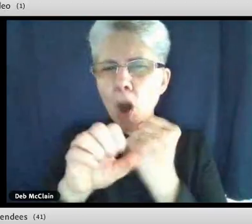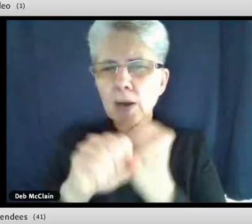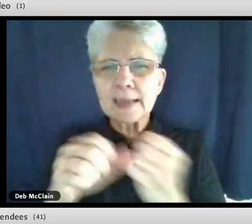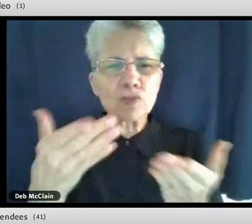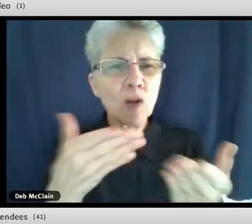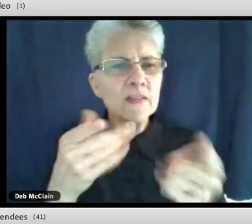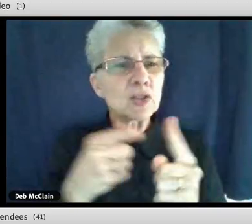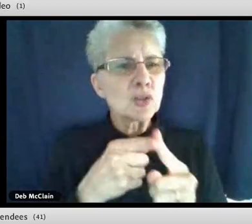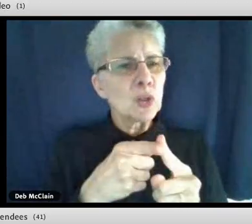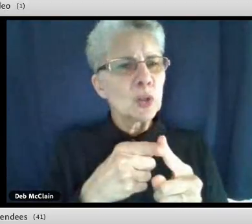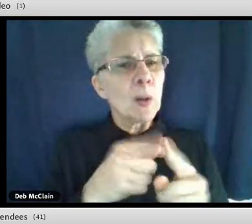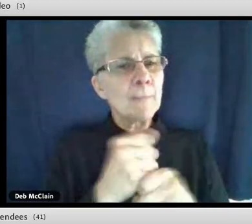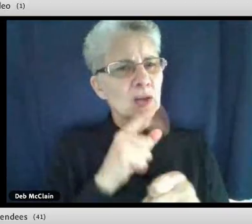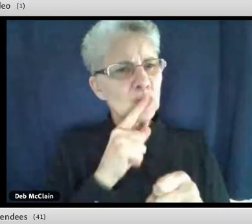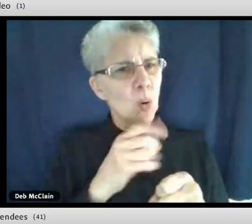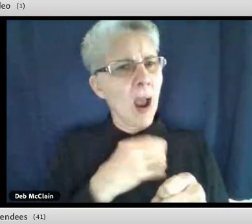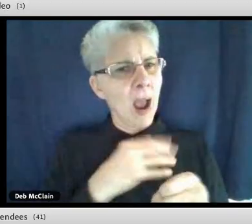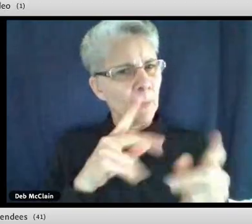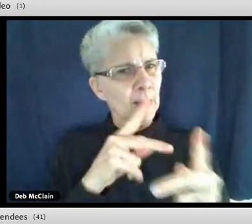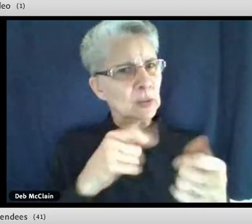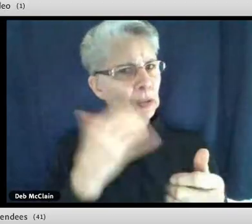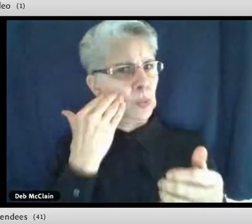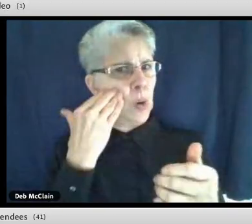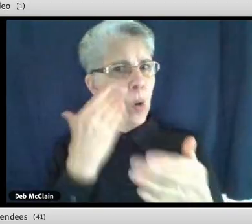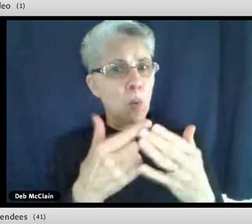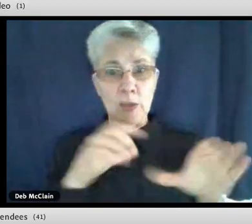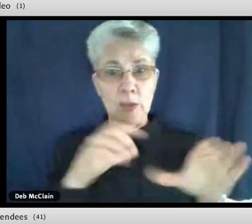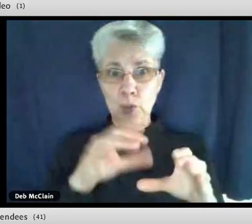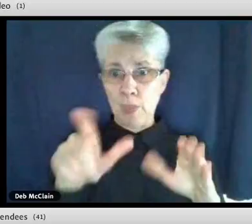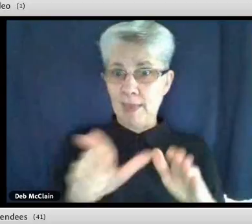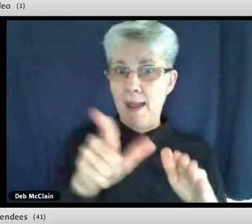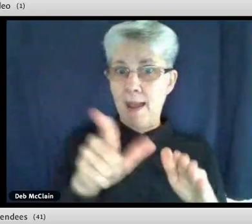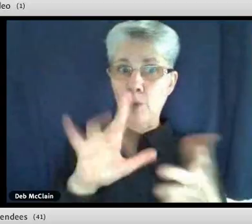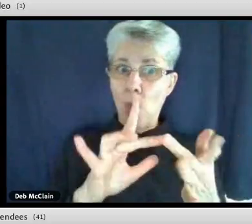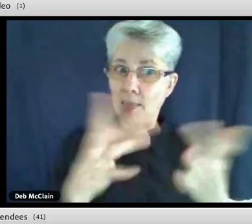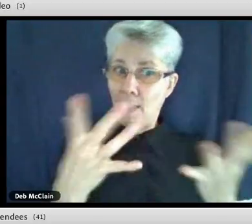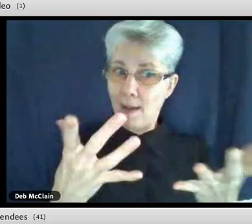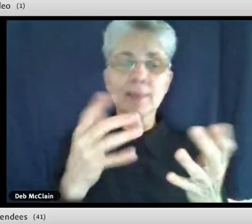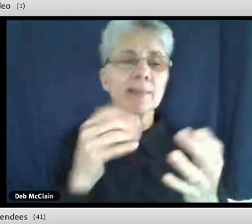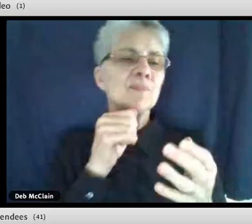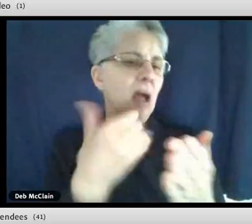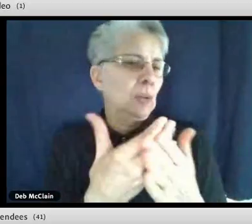to effectively make sure that our patrons are still aware of what we're doing for them online? Again, it's not new.